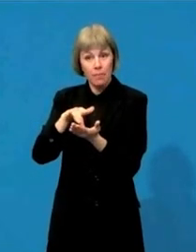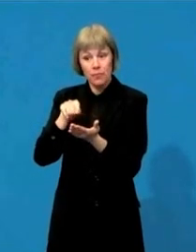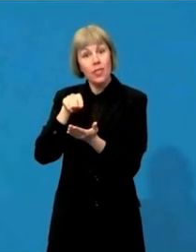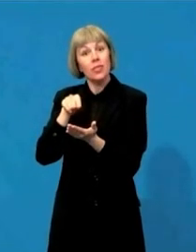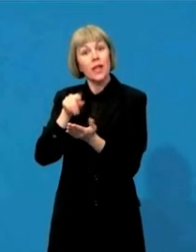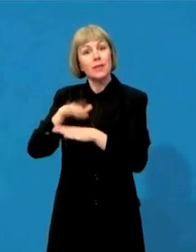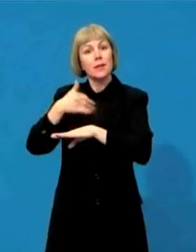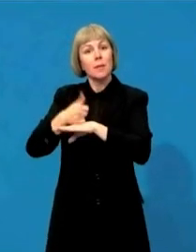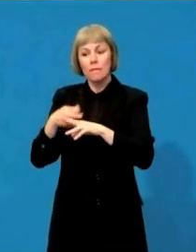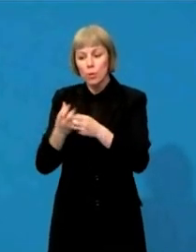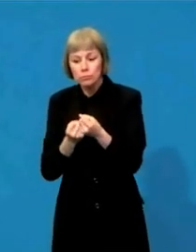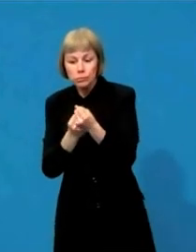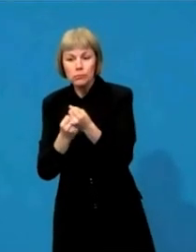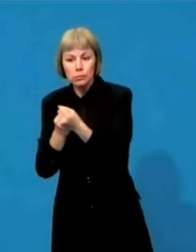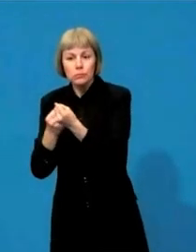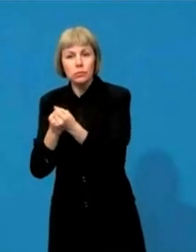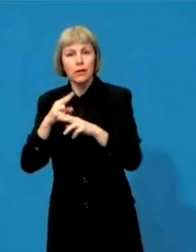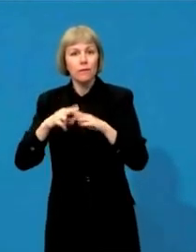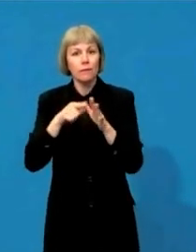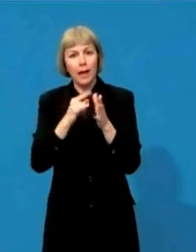FASD and, you know, the diagnostic teams there.